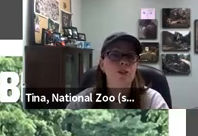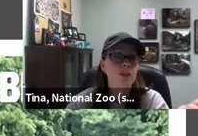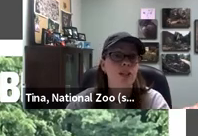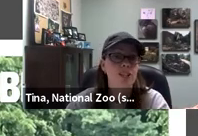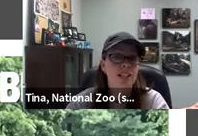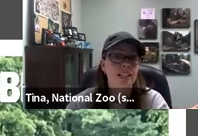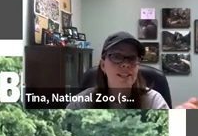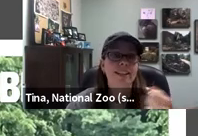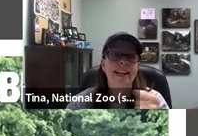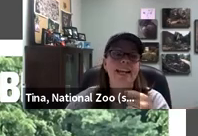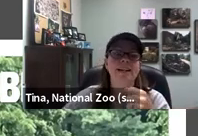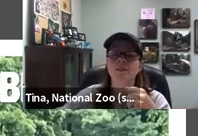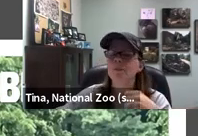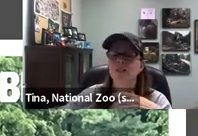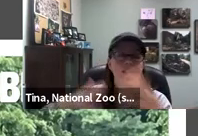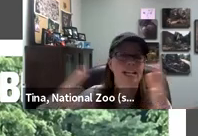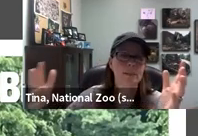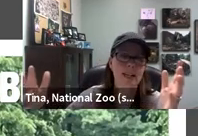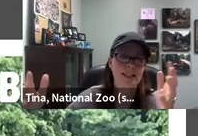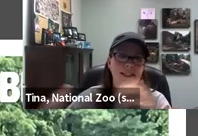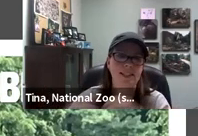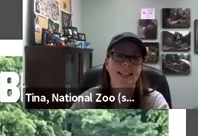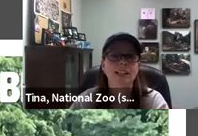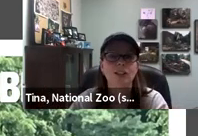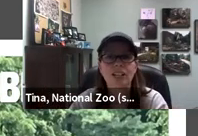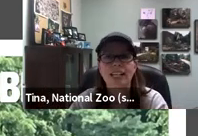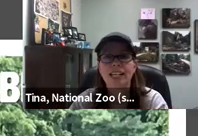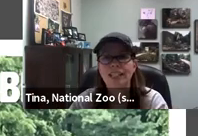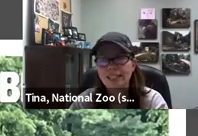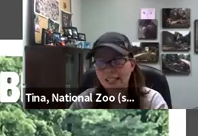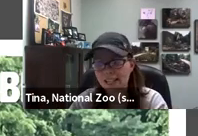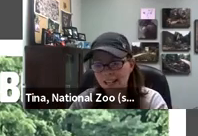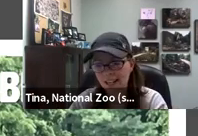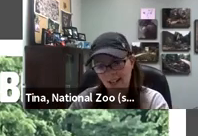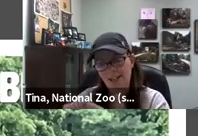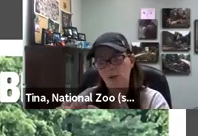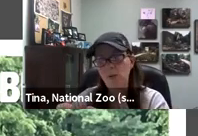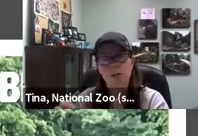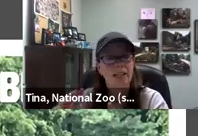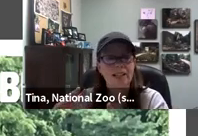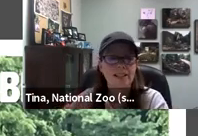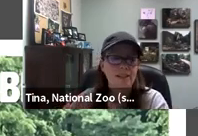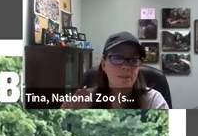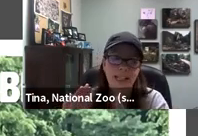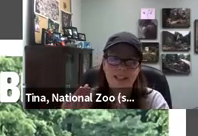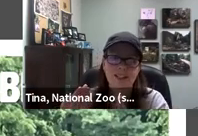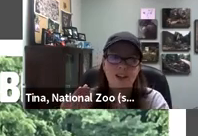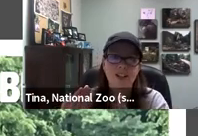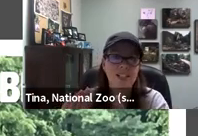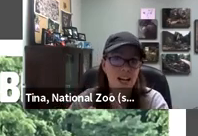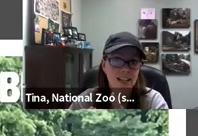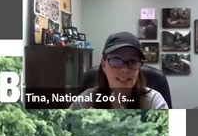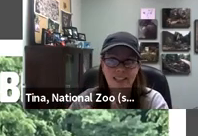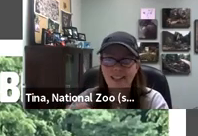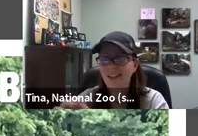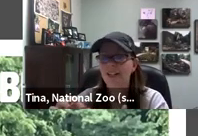nutritionist. And they have a bunch of databases that they can look in and see